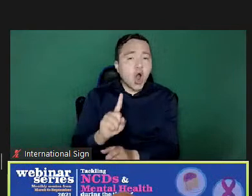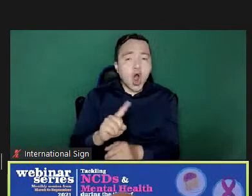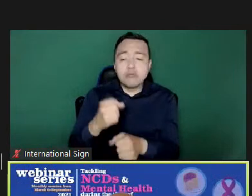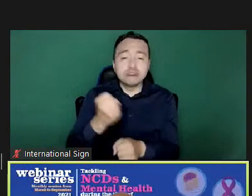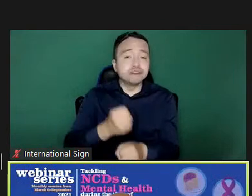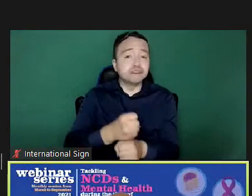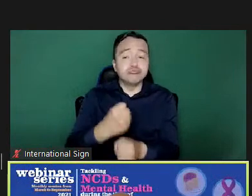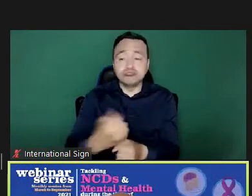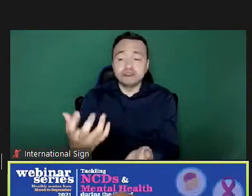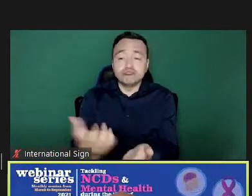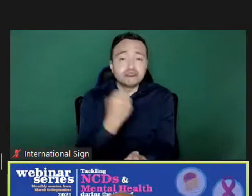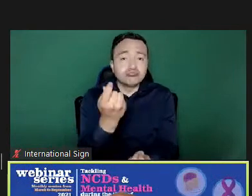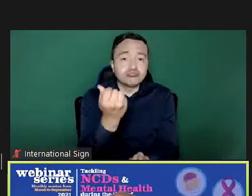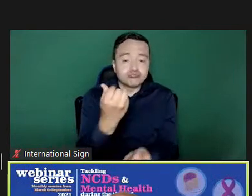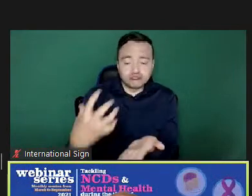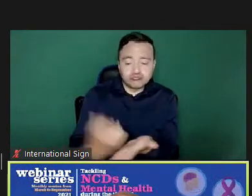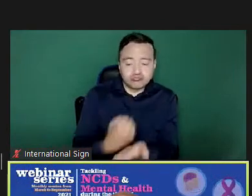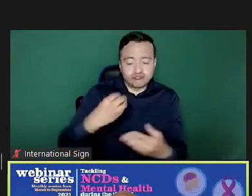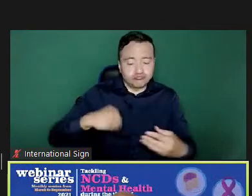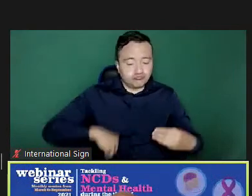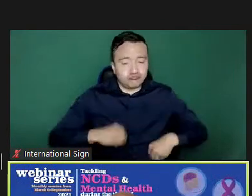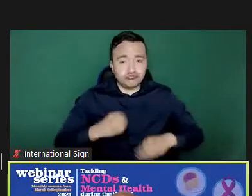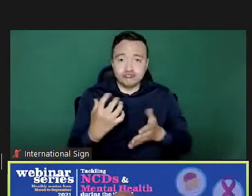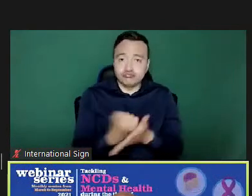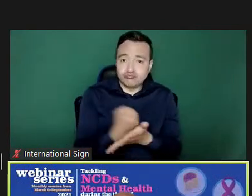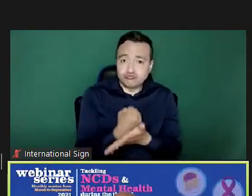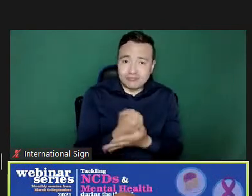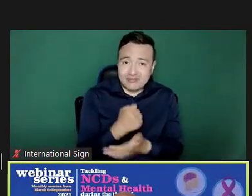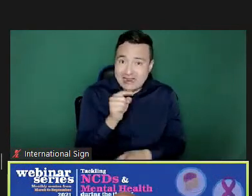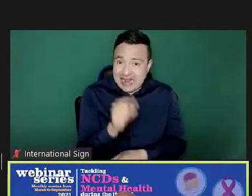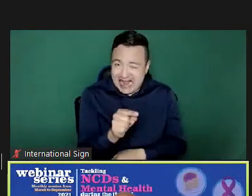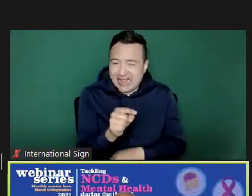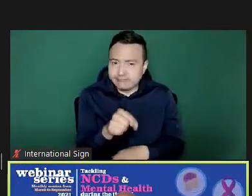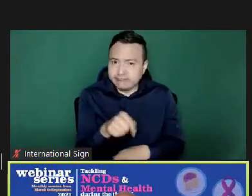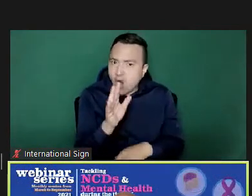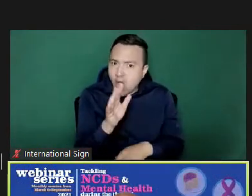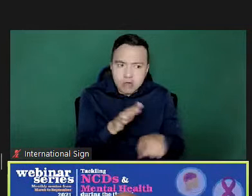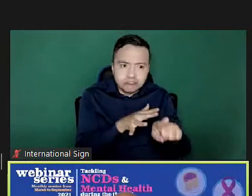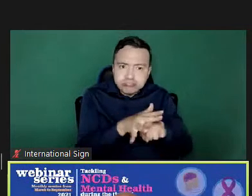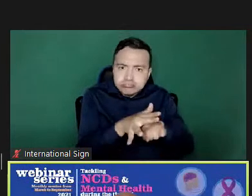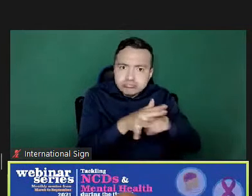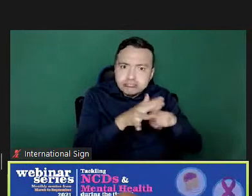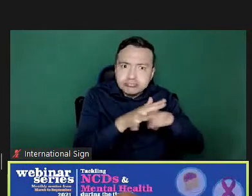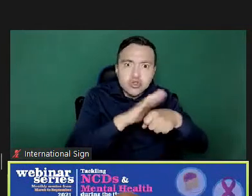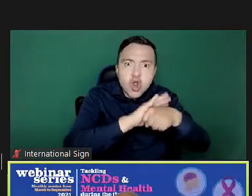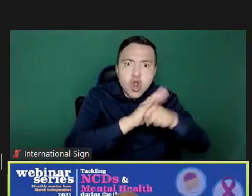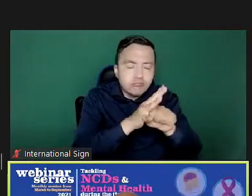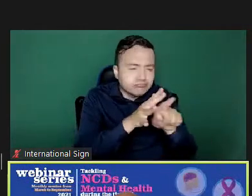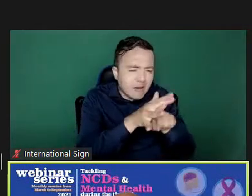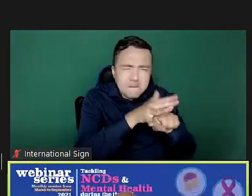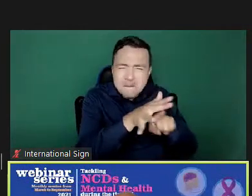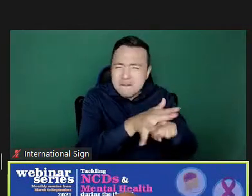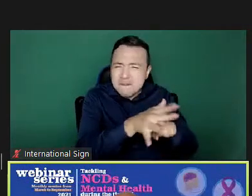countries in Latin America, really because there are those who are most at risk,